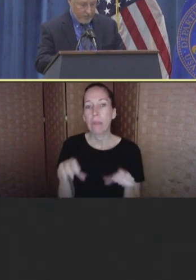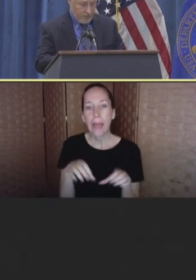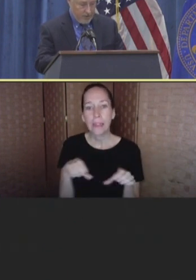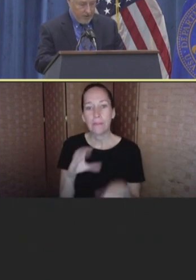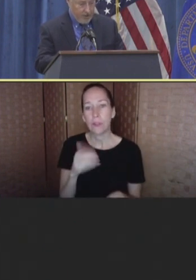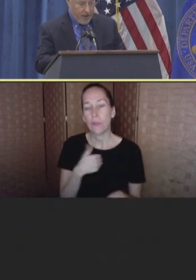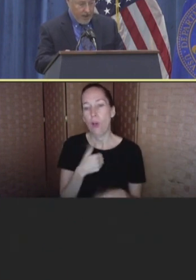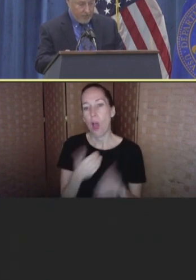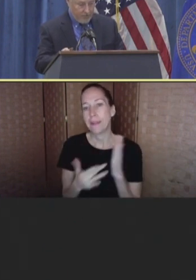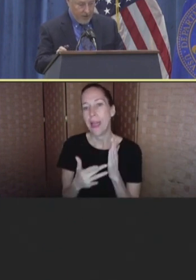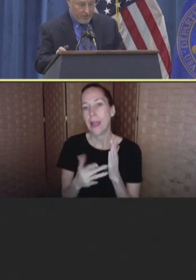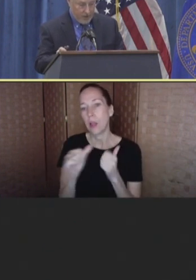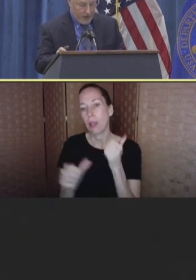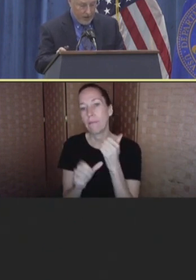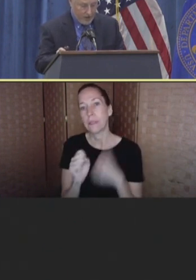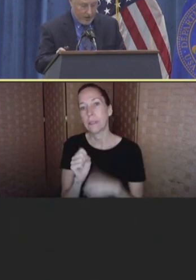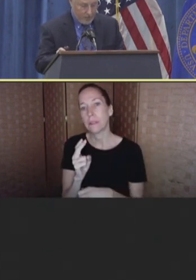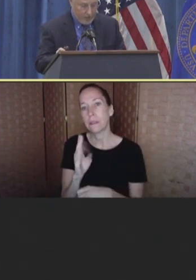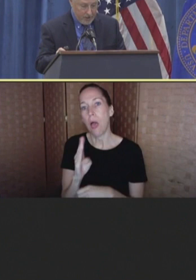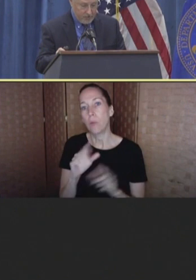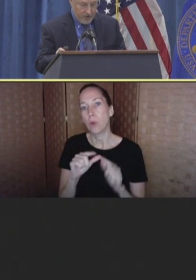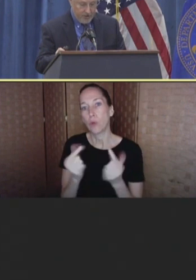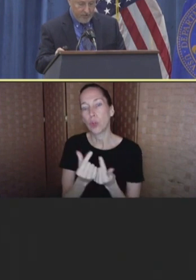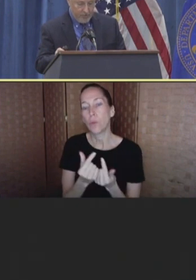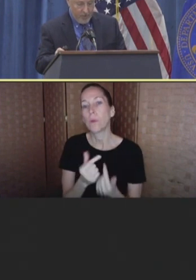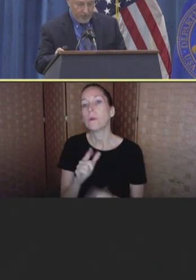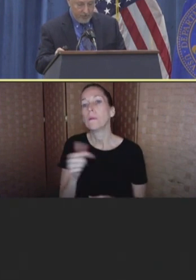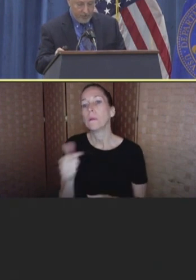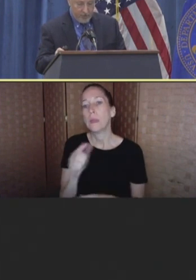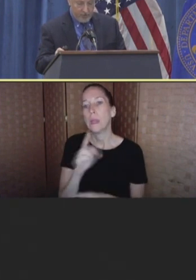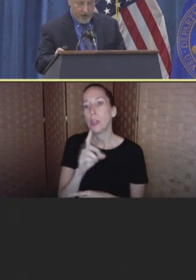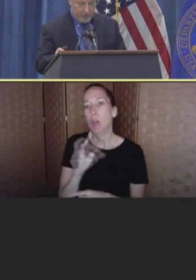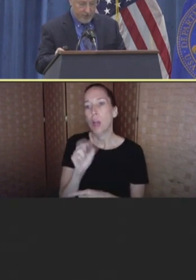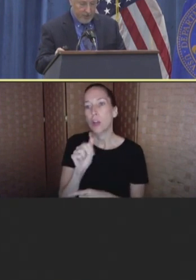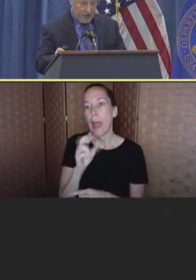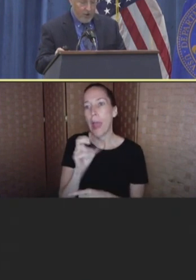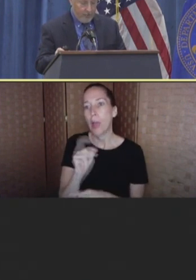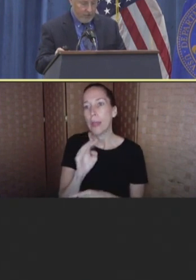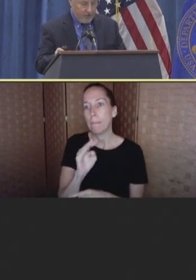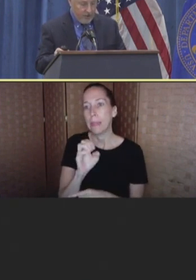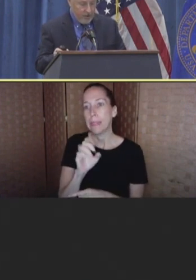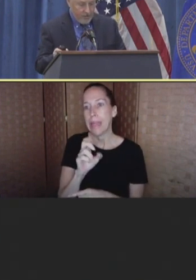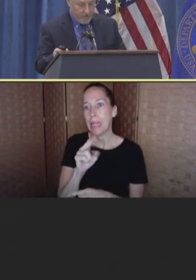I'll be followed by Dr. Arin Madenci from Boston Children's Hospital and Harvard, followed